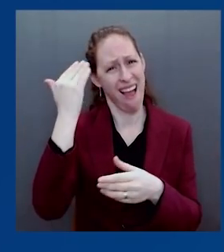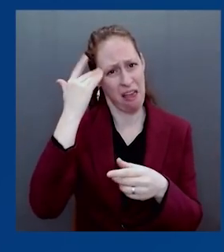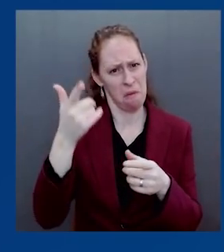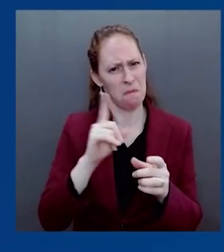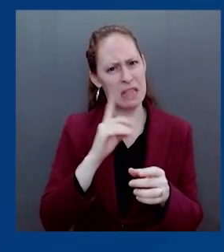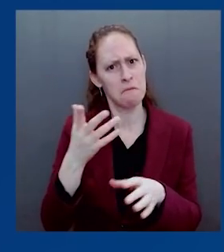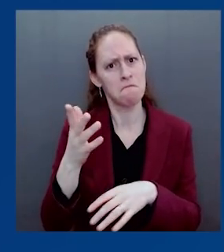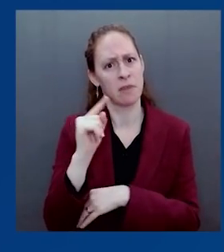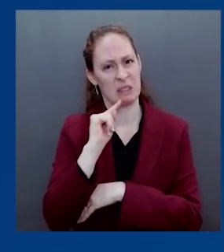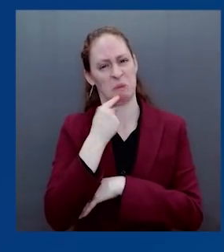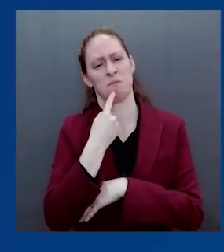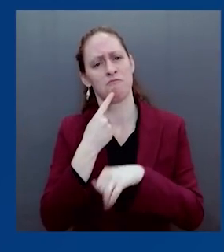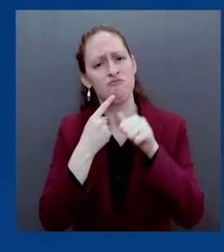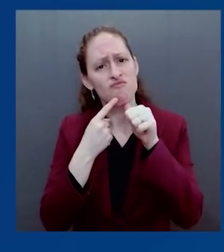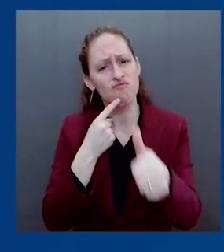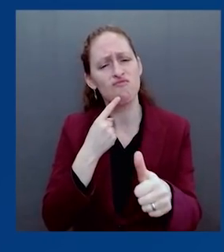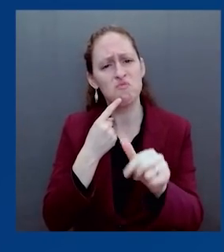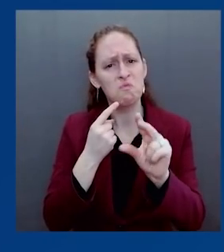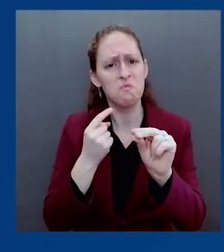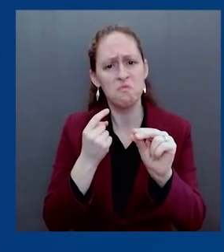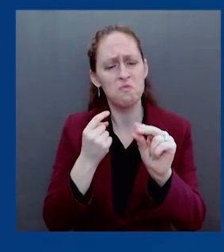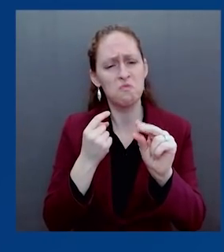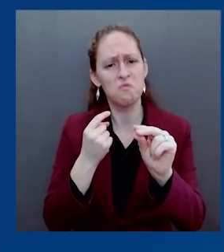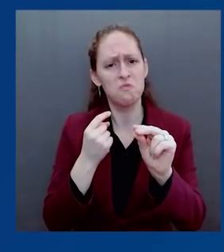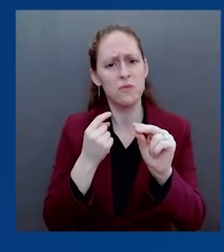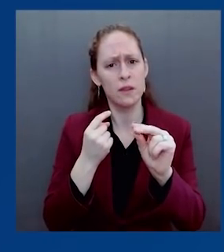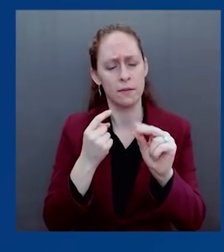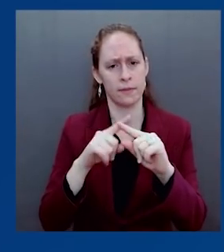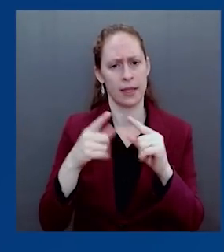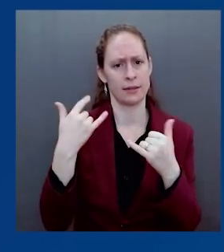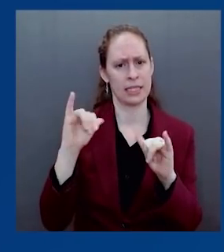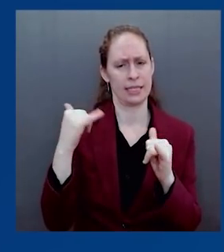has led to a high number of total hospitalizations.